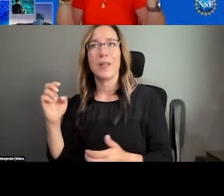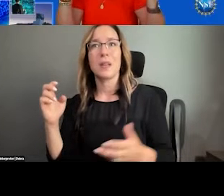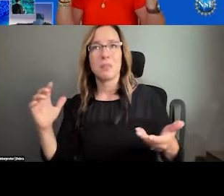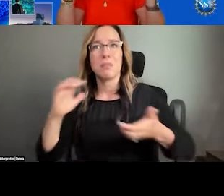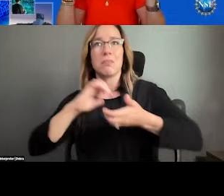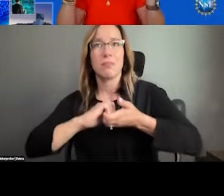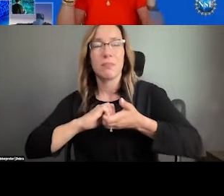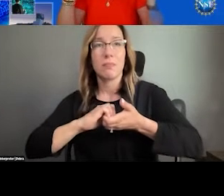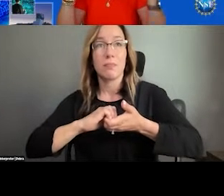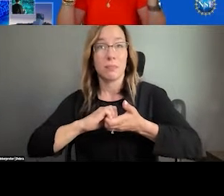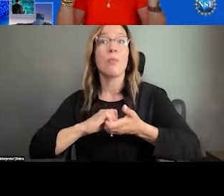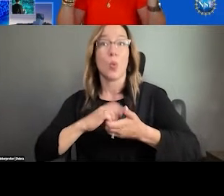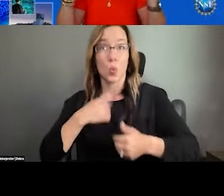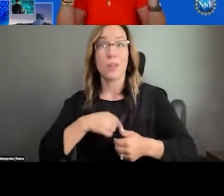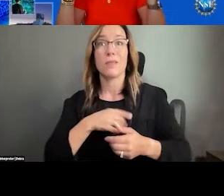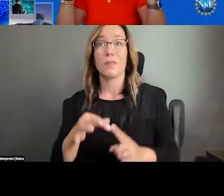especially welcomes proposals for